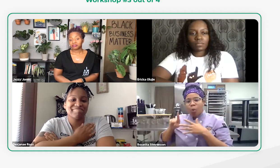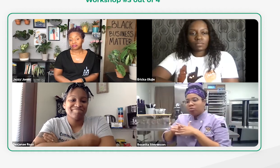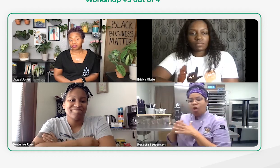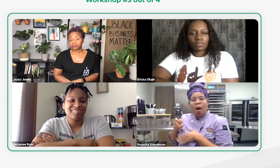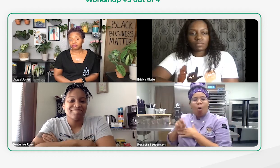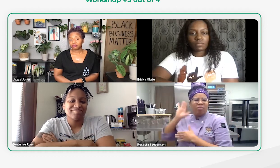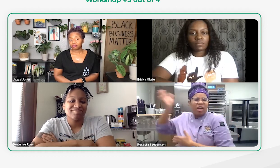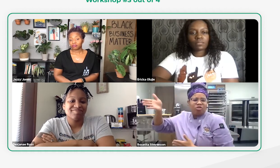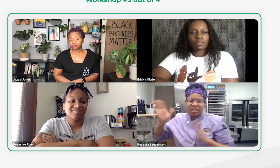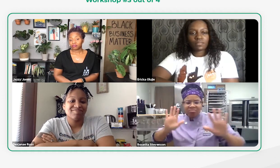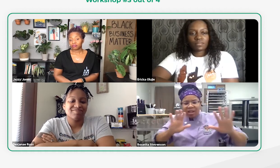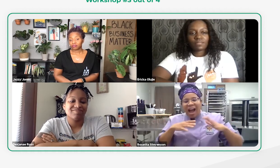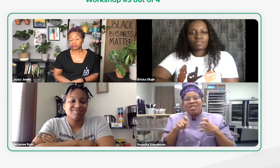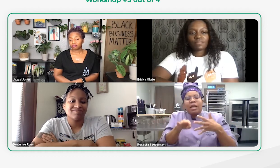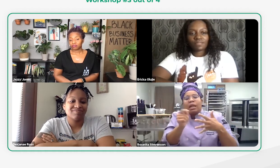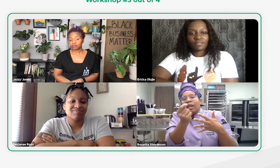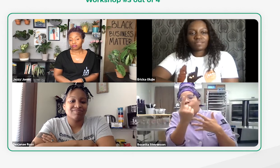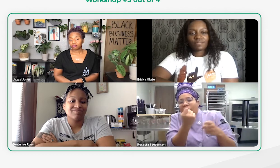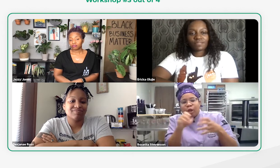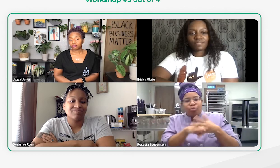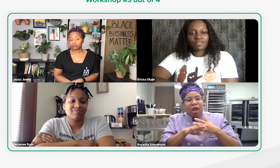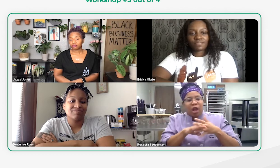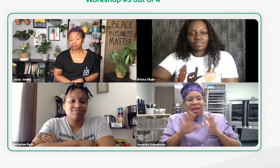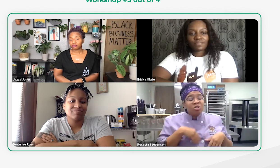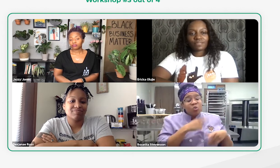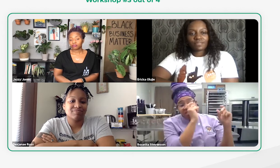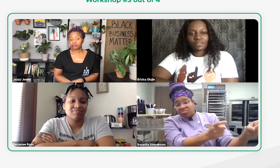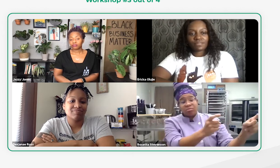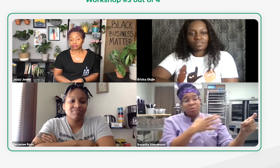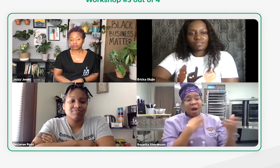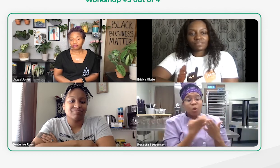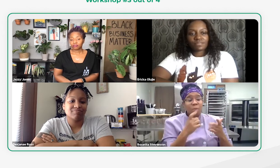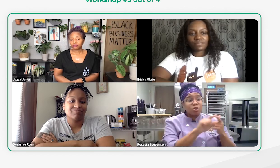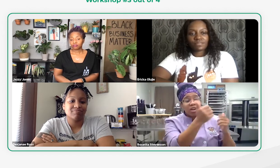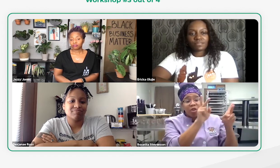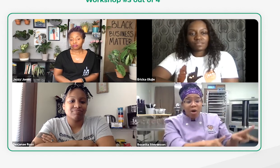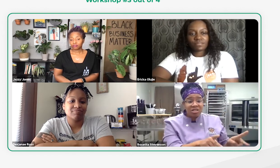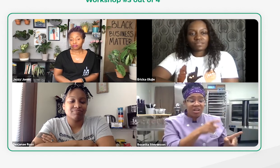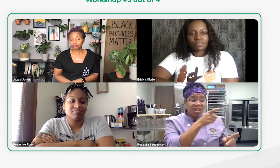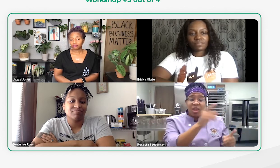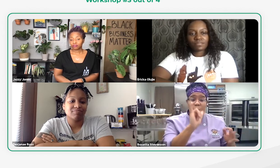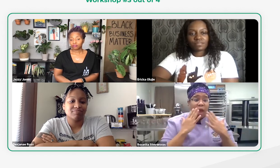take the equipment and start your business. I need a break for year. I donated my equipment